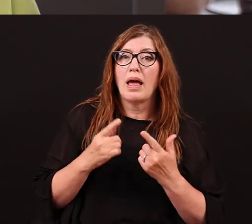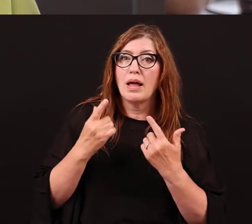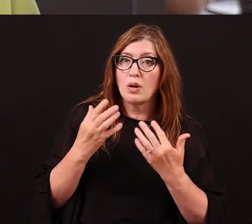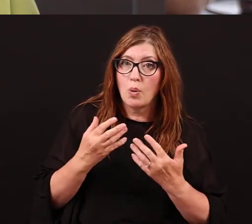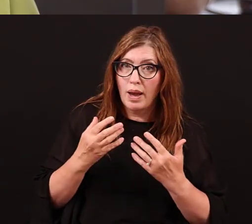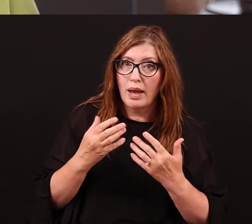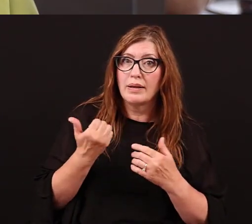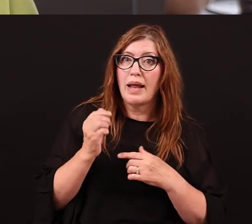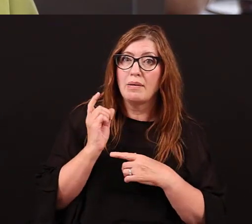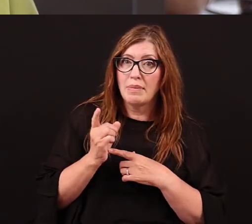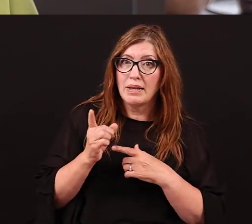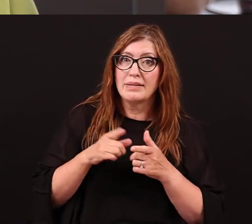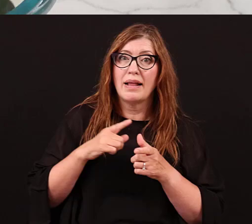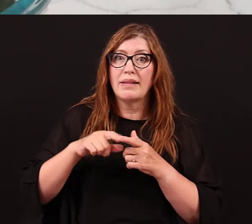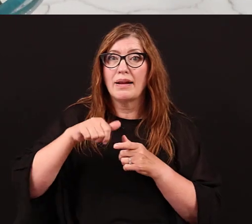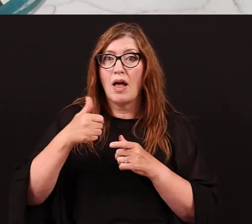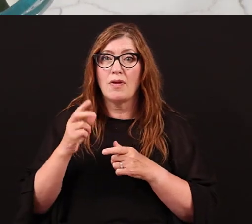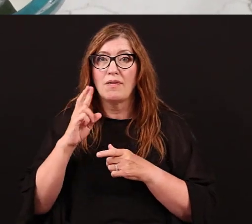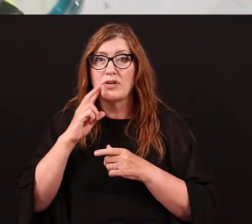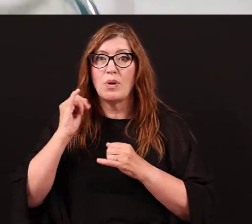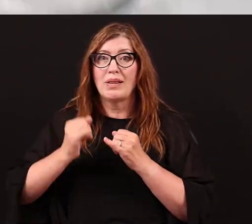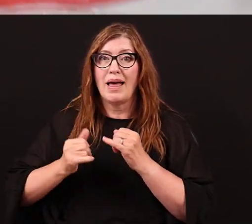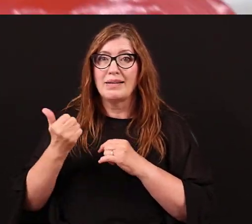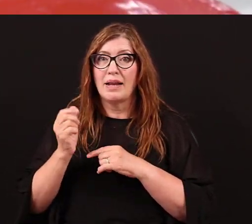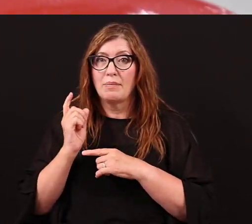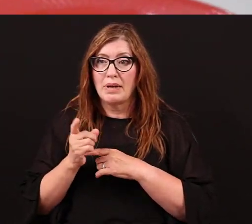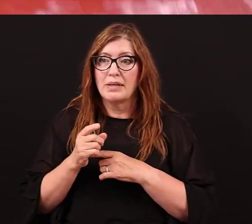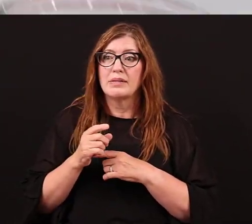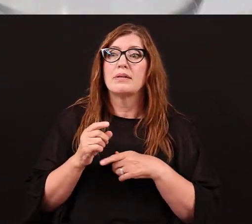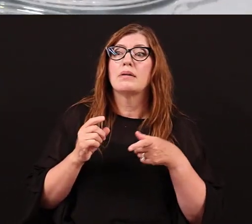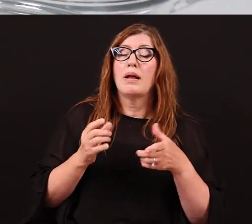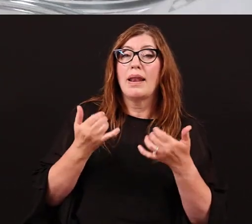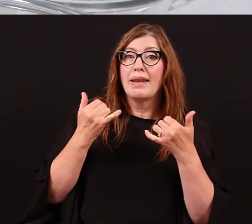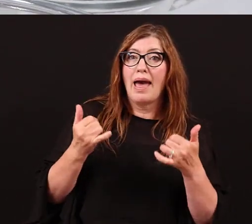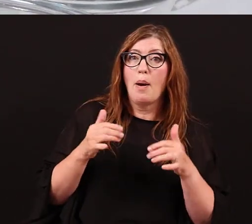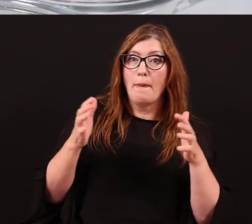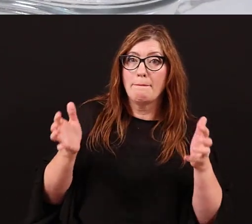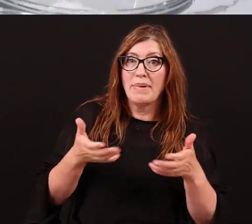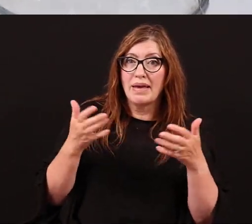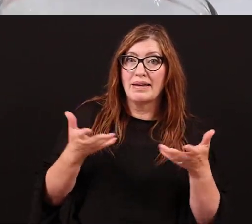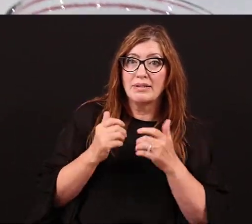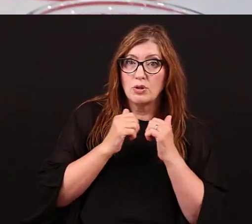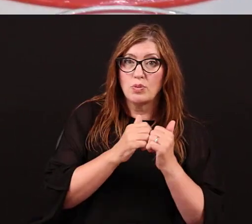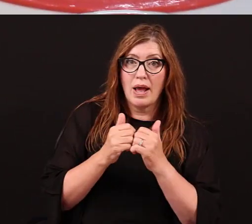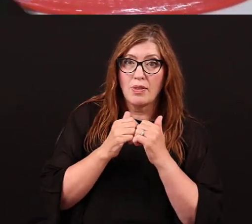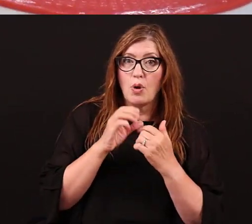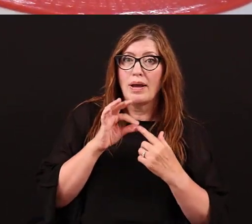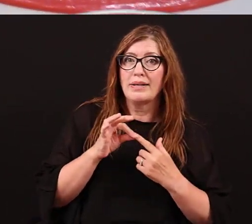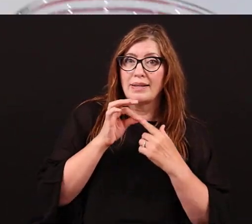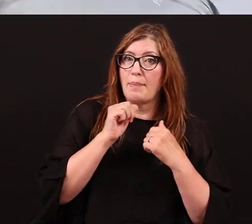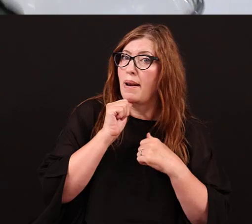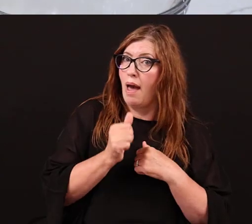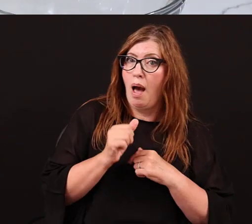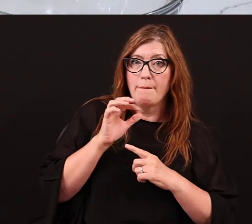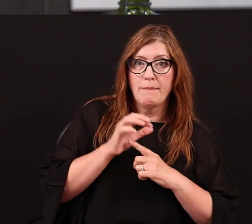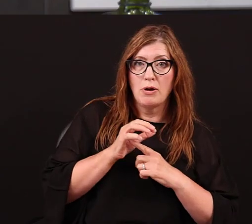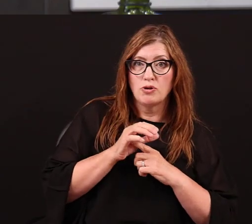for the final 10 minutes. In the meantime, we're gonna mix all the other vegetables together, except for the mushrooms. Those will be last. And then we'll put 'em back in the oven